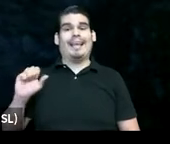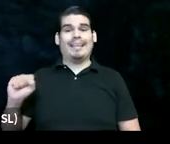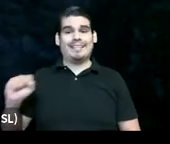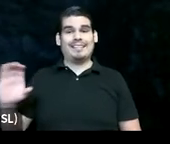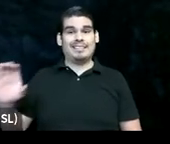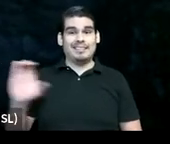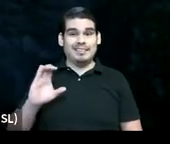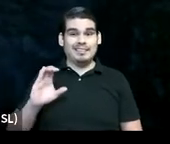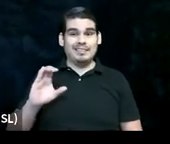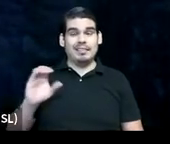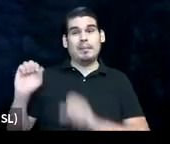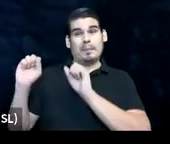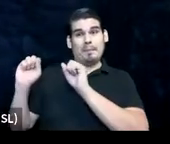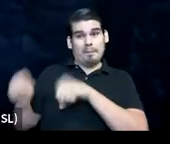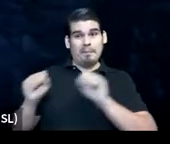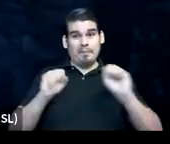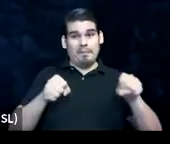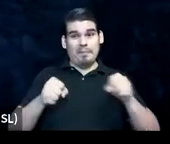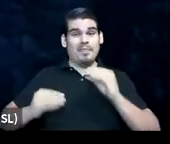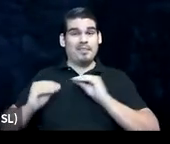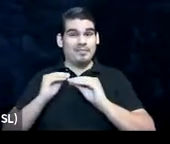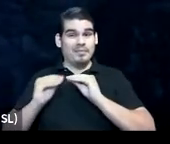On campus housing for all community colleges to be funded.